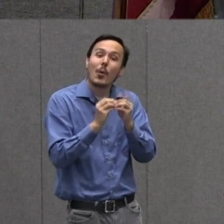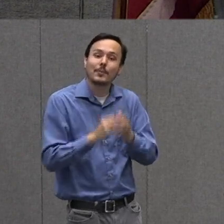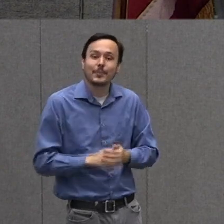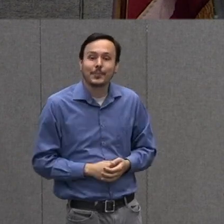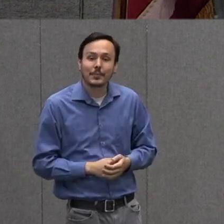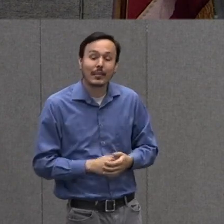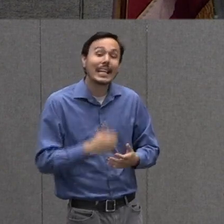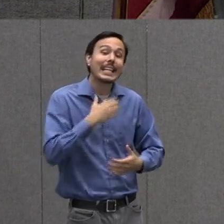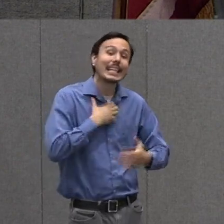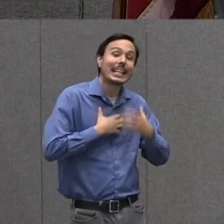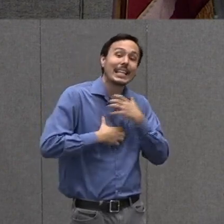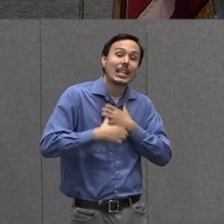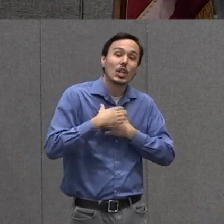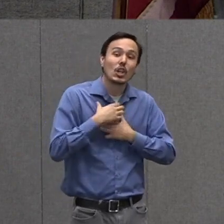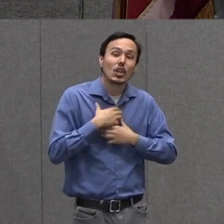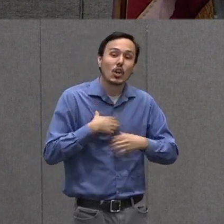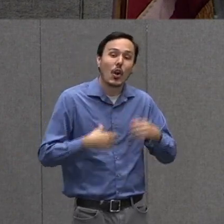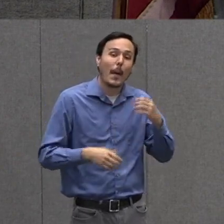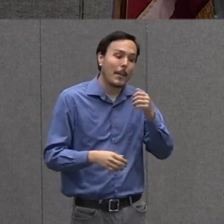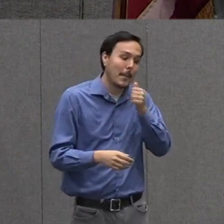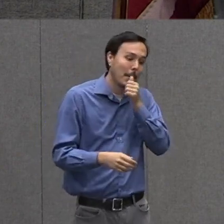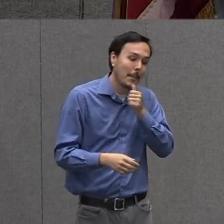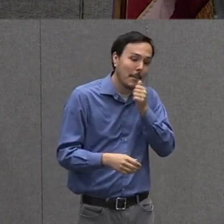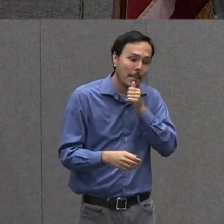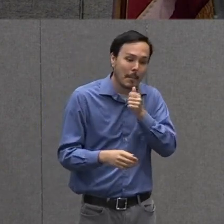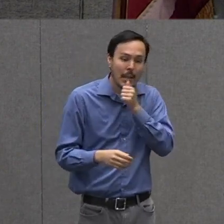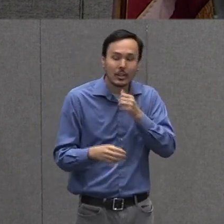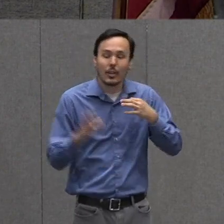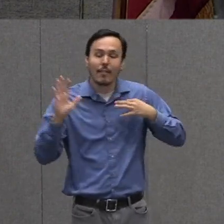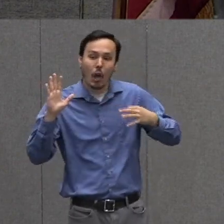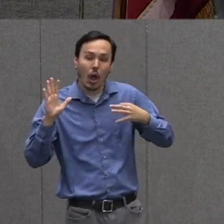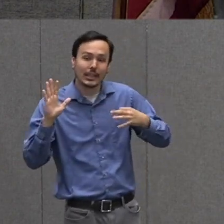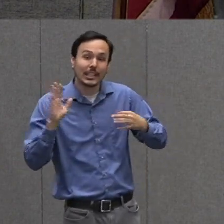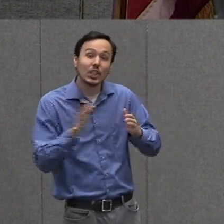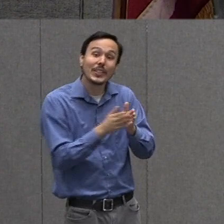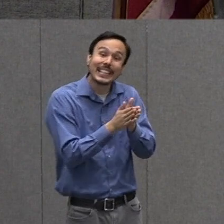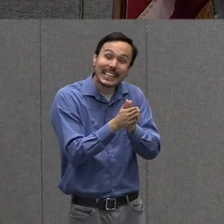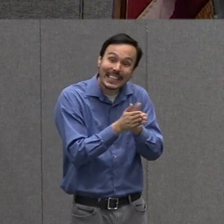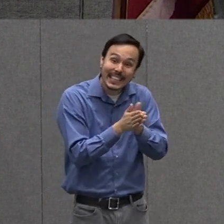Eager patient volunteers